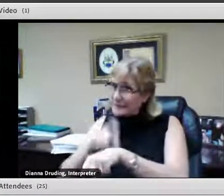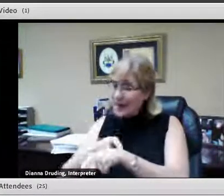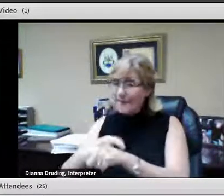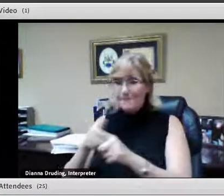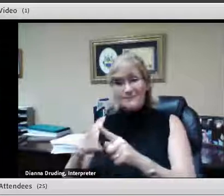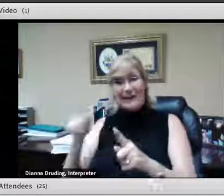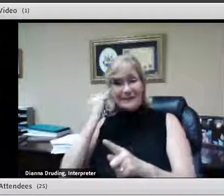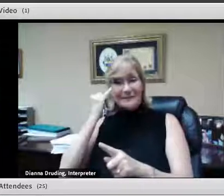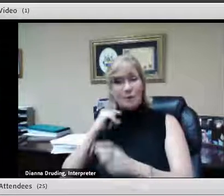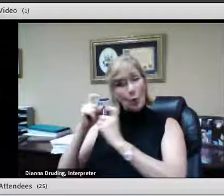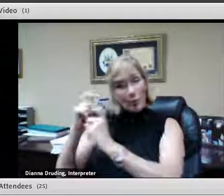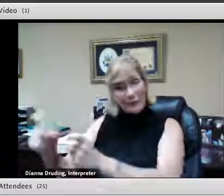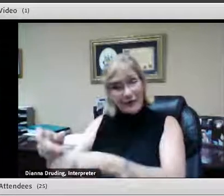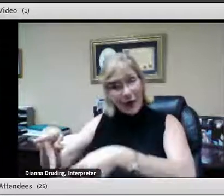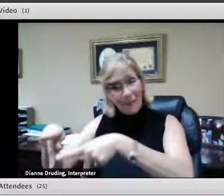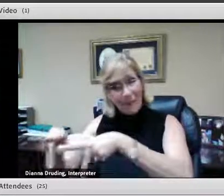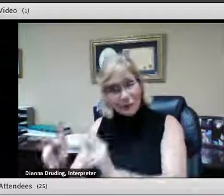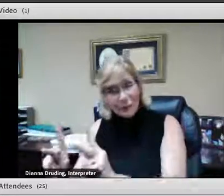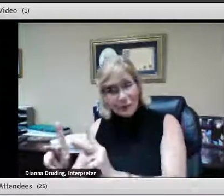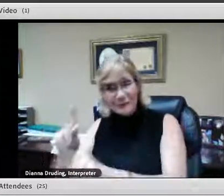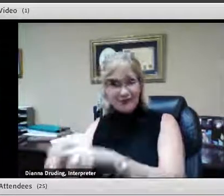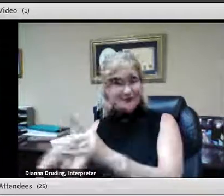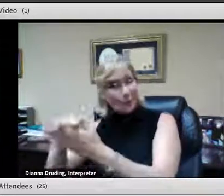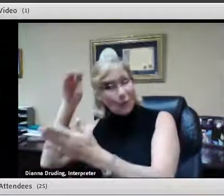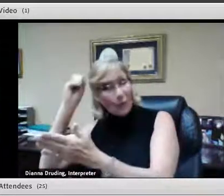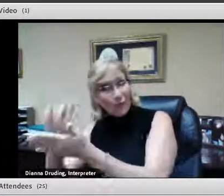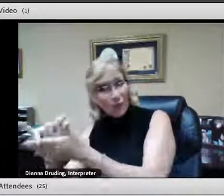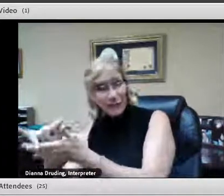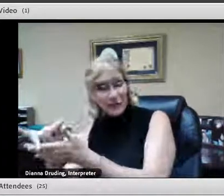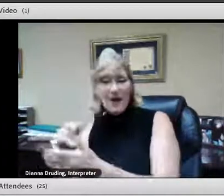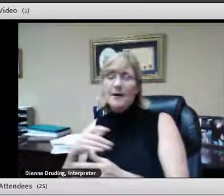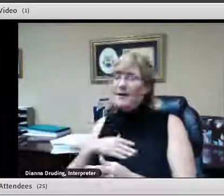then they'll never be able to do this type of stuff. Hilary: And I think that's what Ryan is saying about, you know,